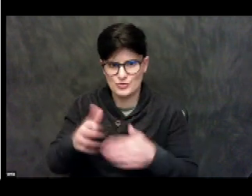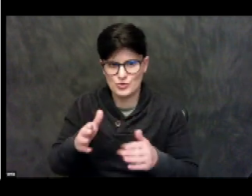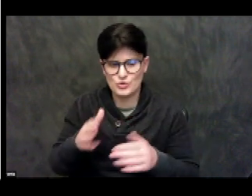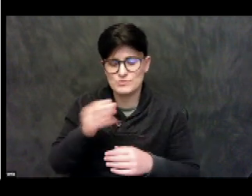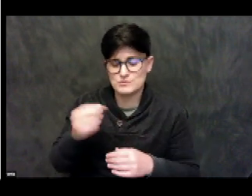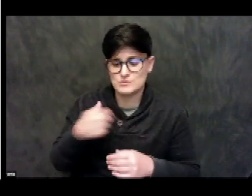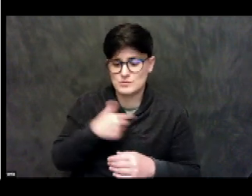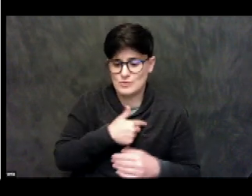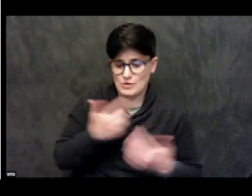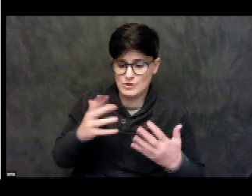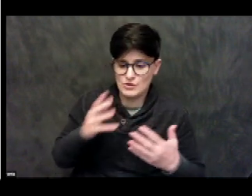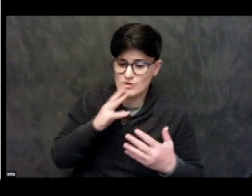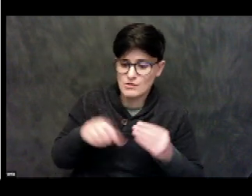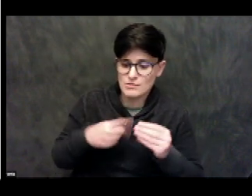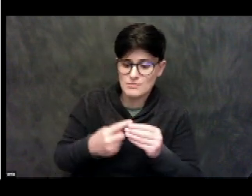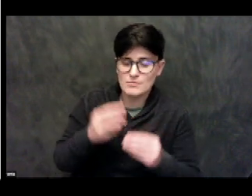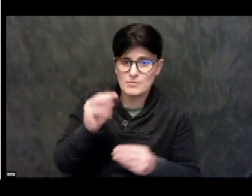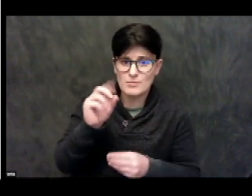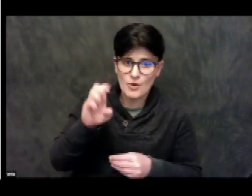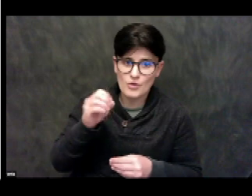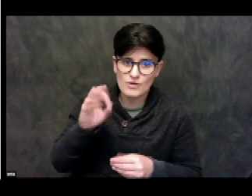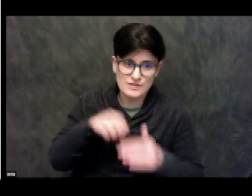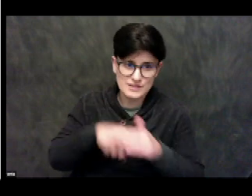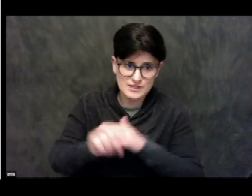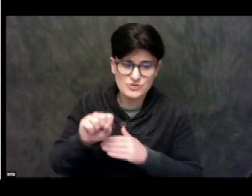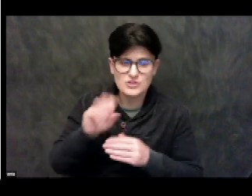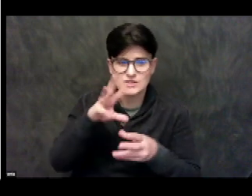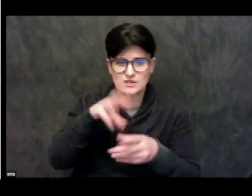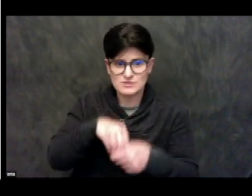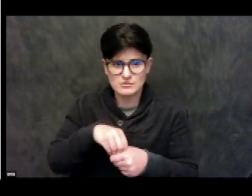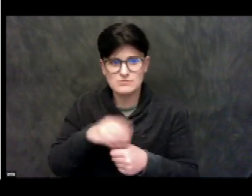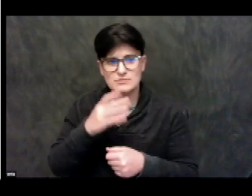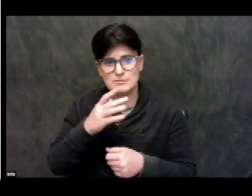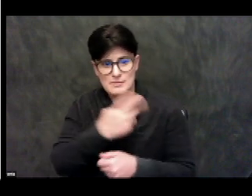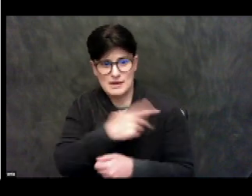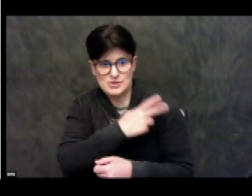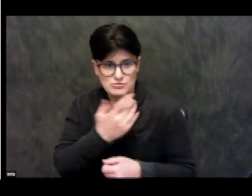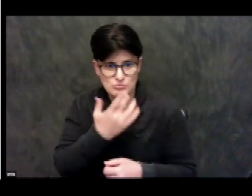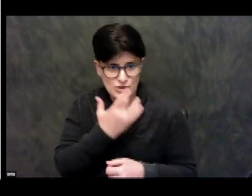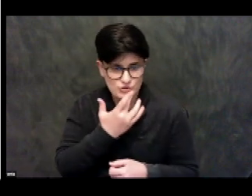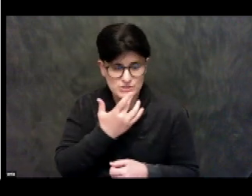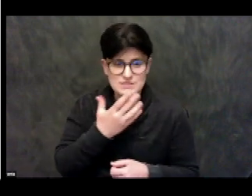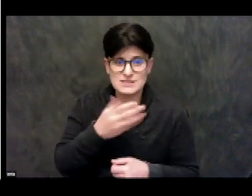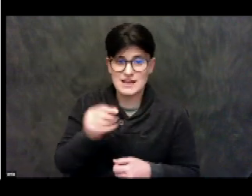including patient preference, then Lauren did have anesthesia consultation.